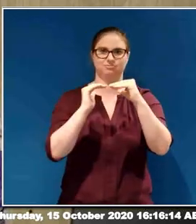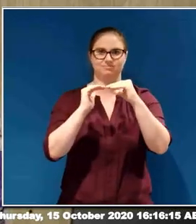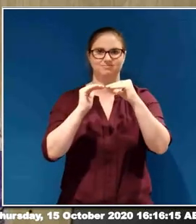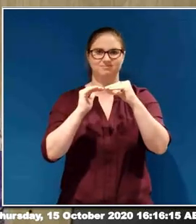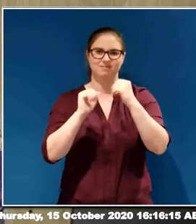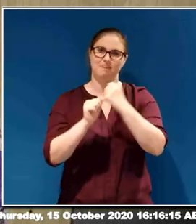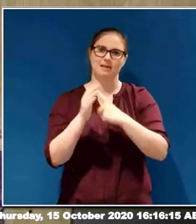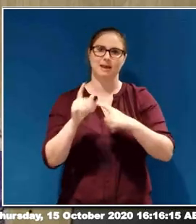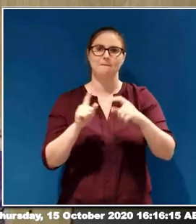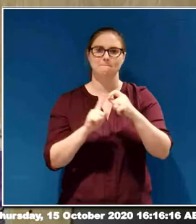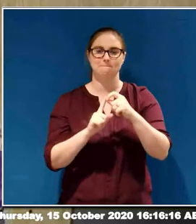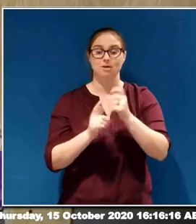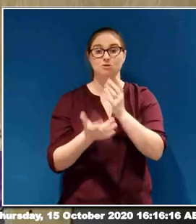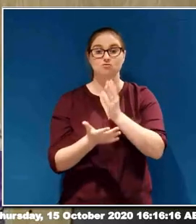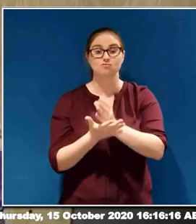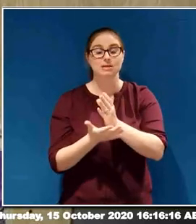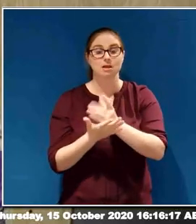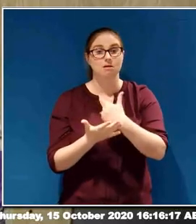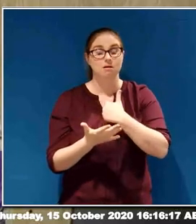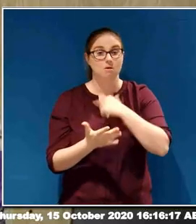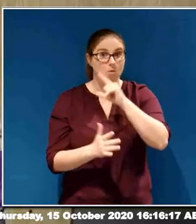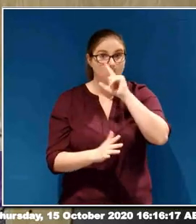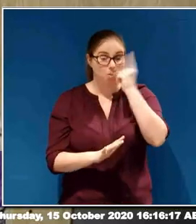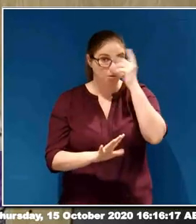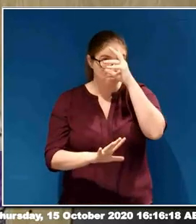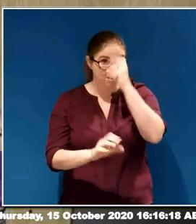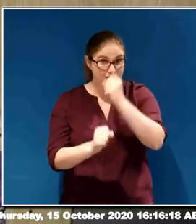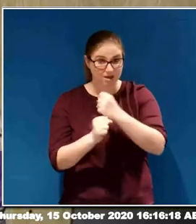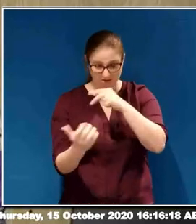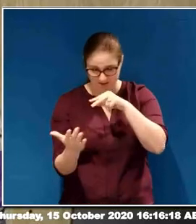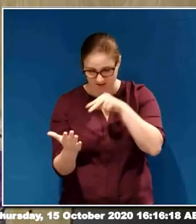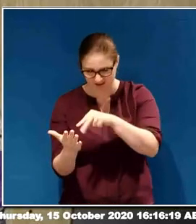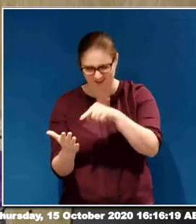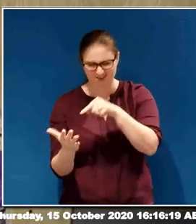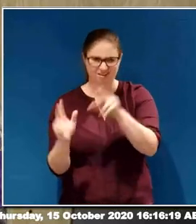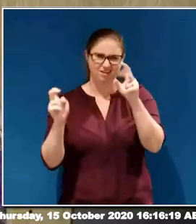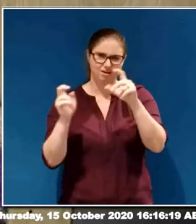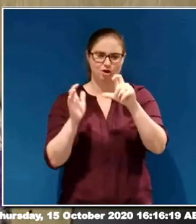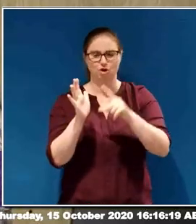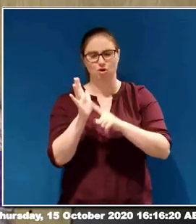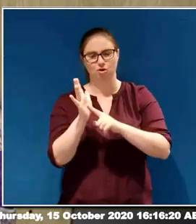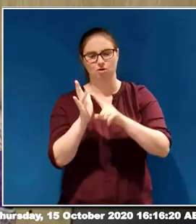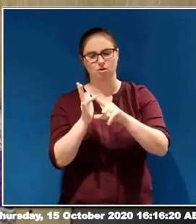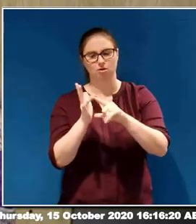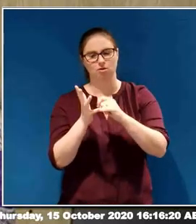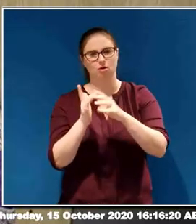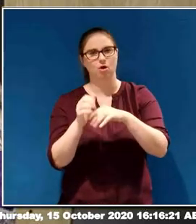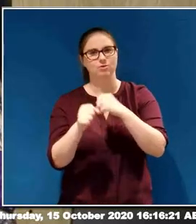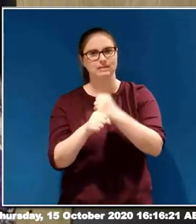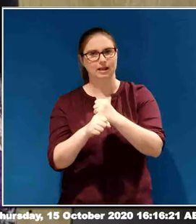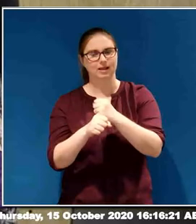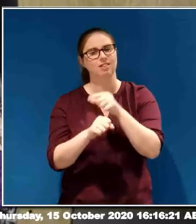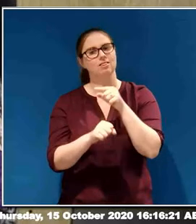report recently that attendance is a goal, right, and it's one of the goals